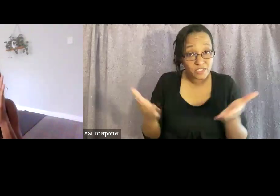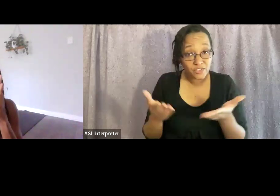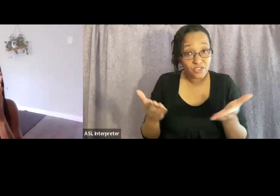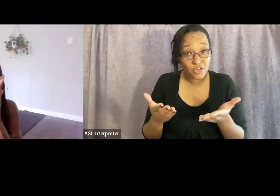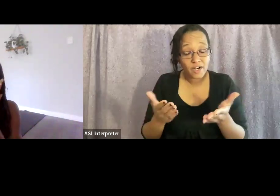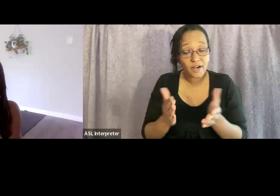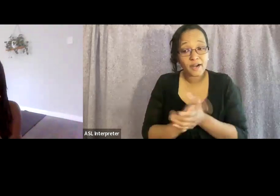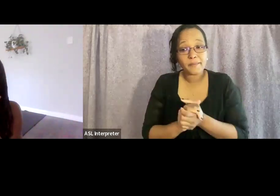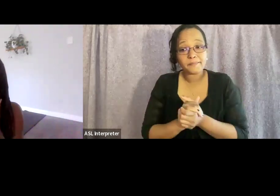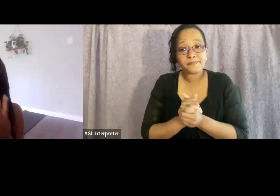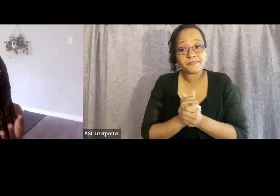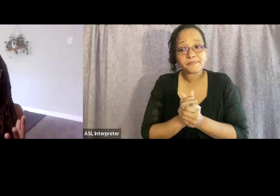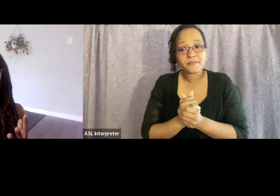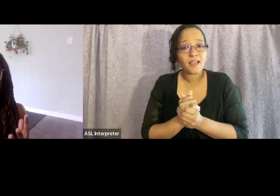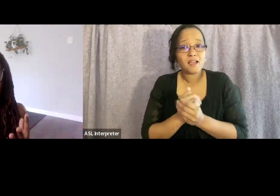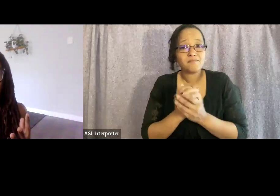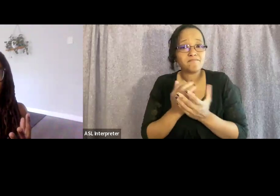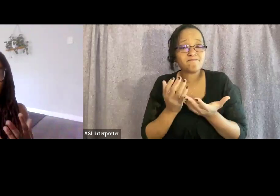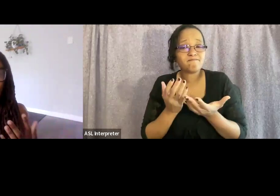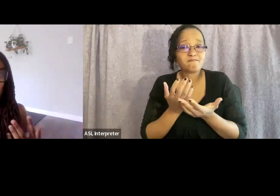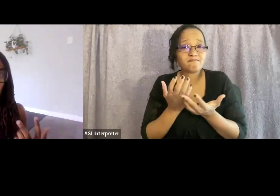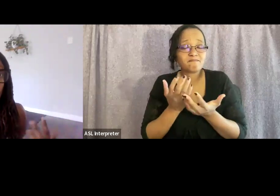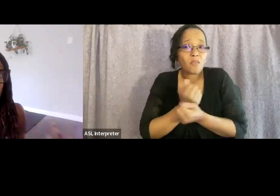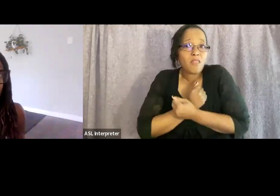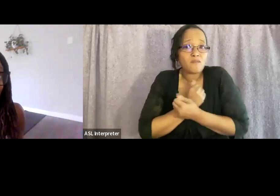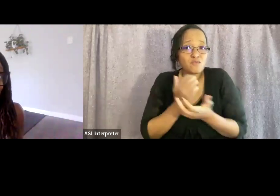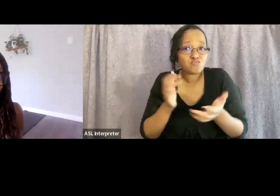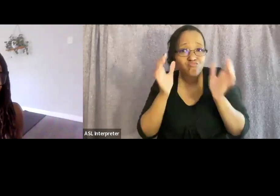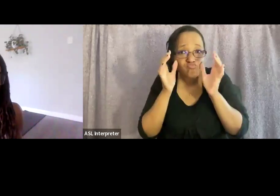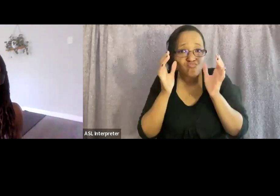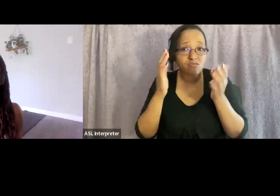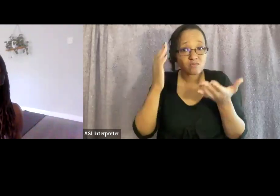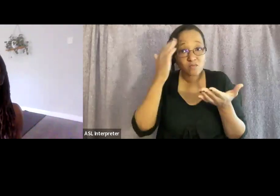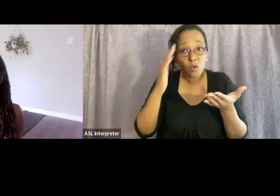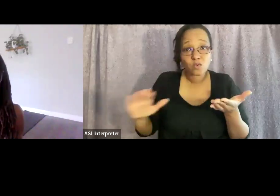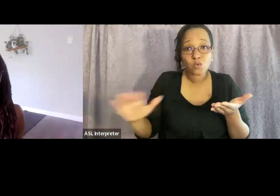I would love to know how people are feeling this morning.